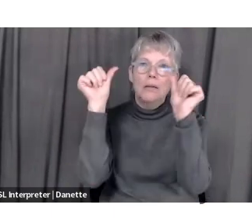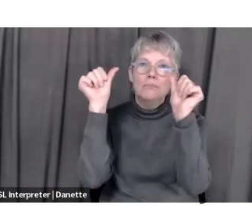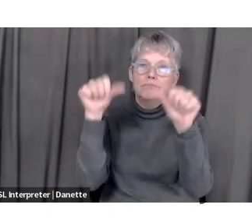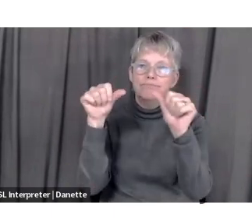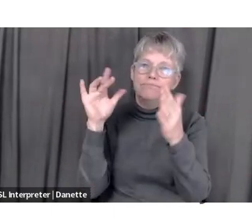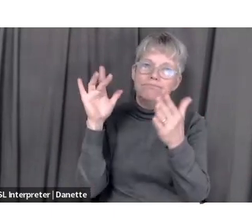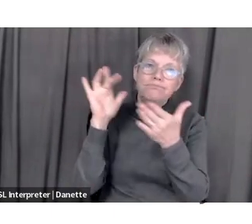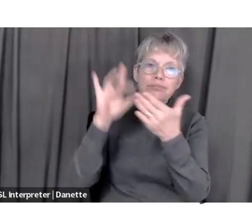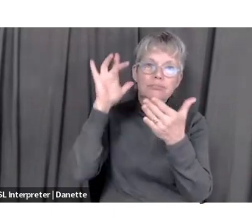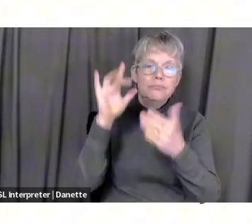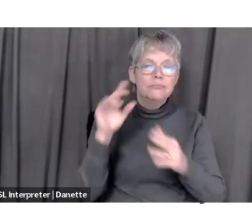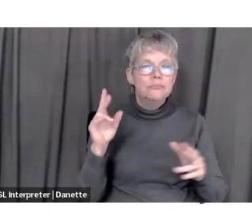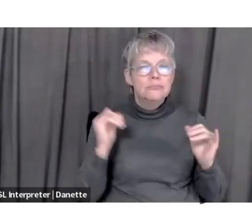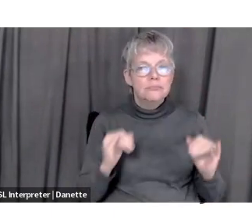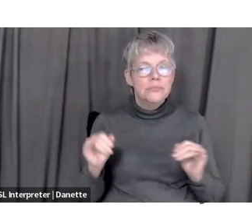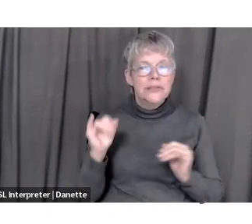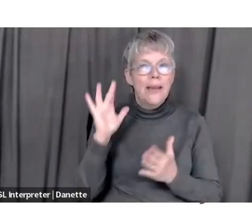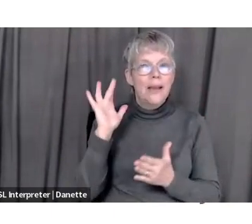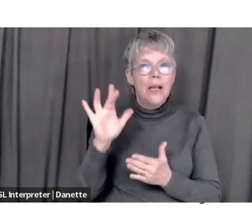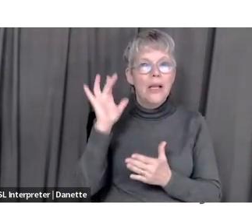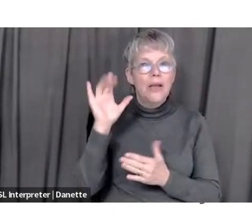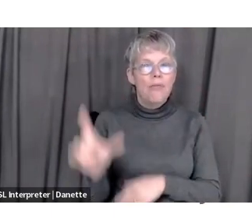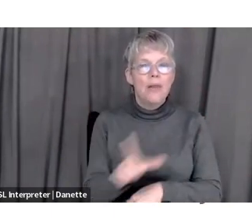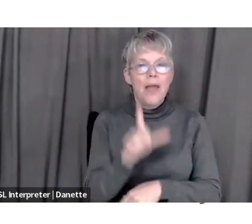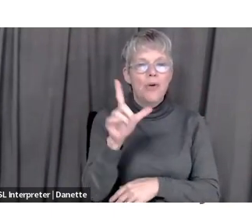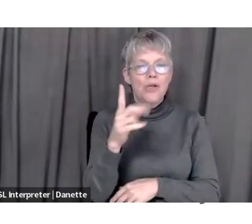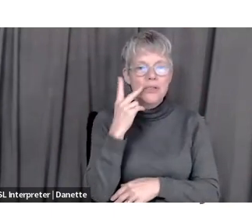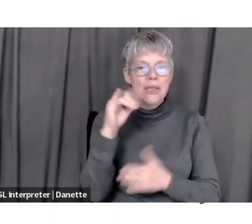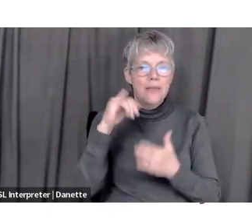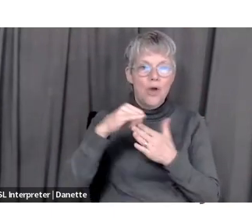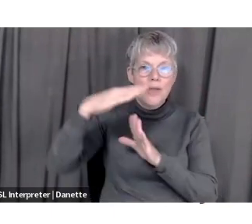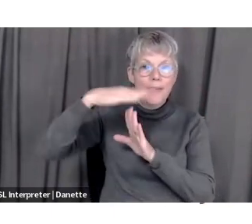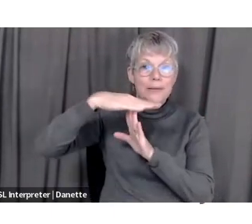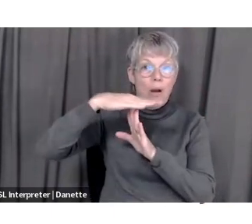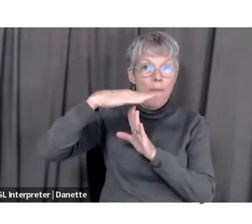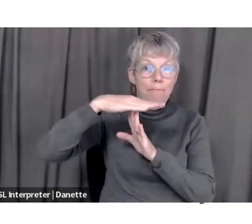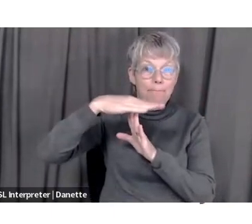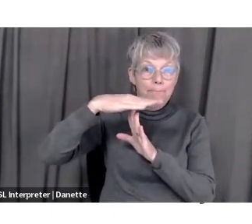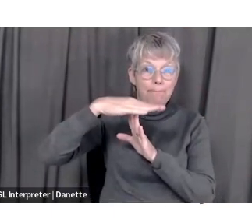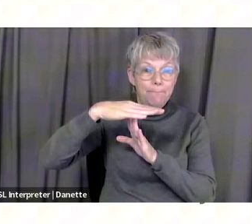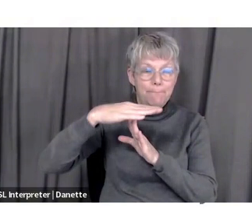So when individuals log in, they see those. When they click in the library, we see those at the top as well.